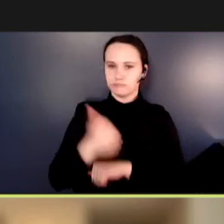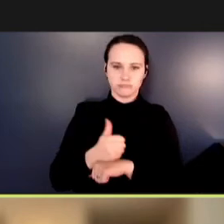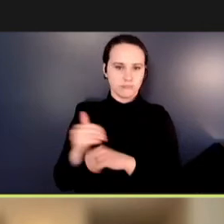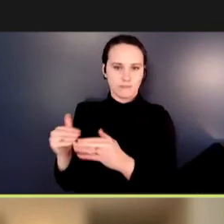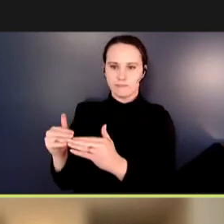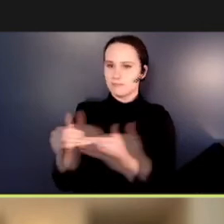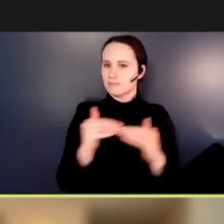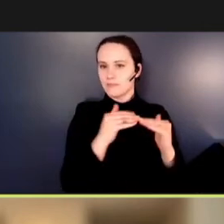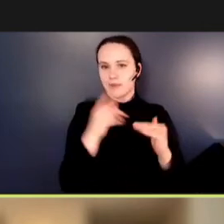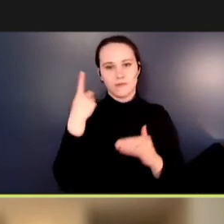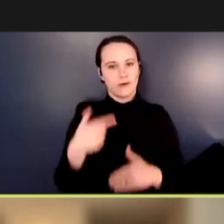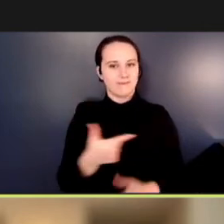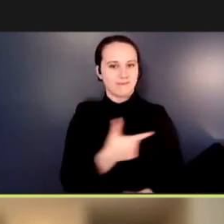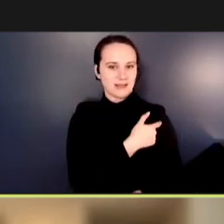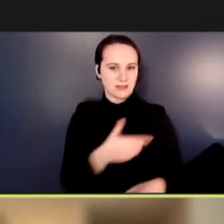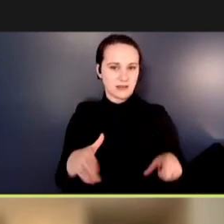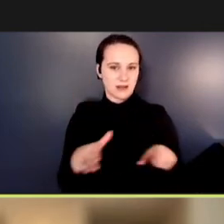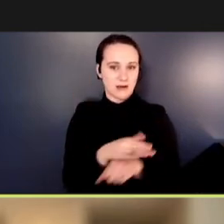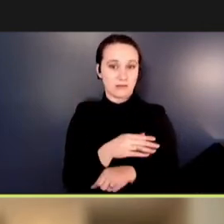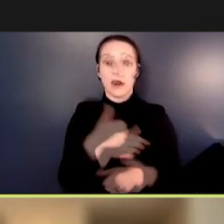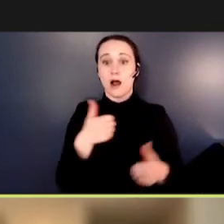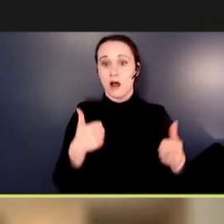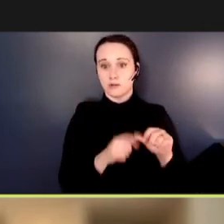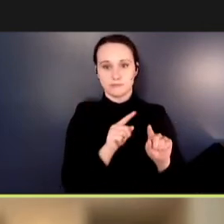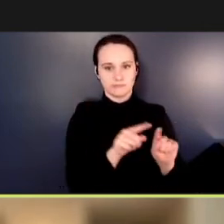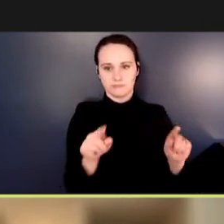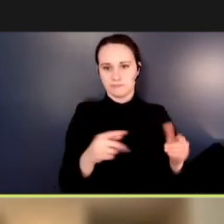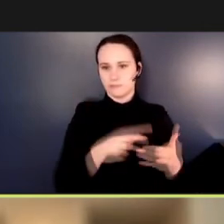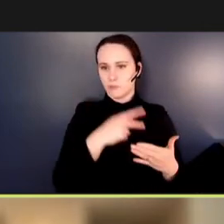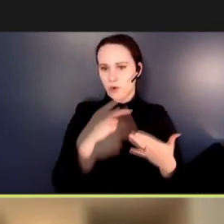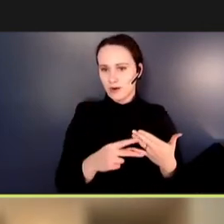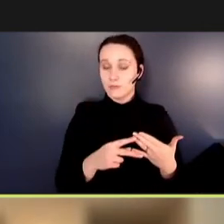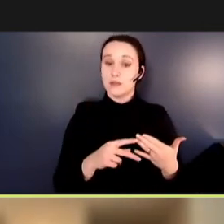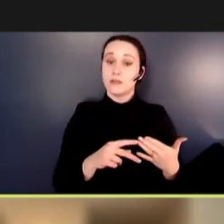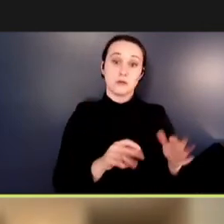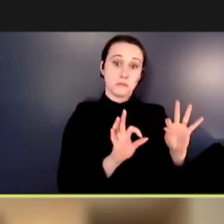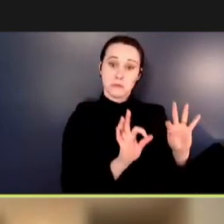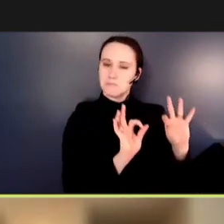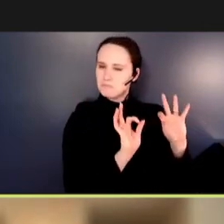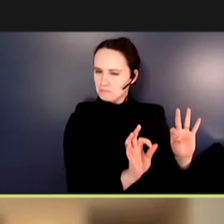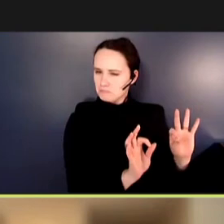those programs, so those groups have coverage. And then obviously, Vaccine for Children,